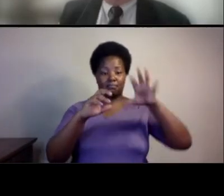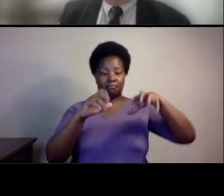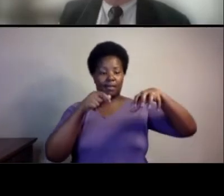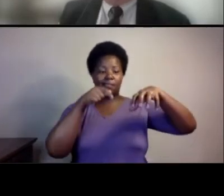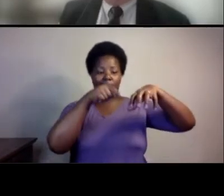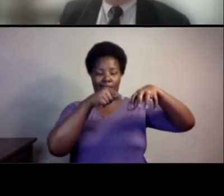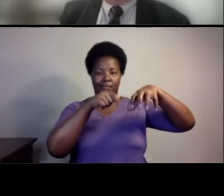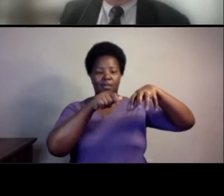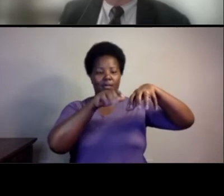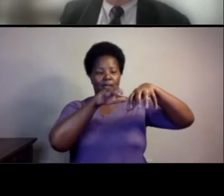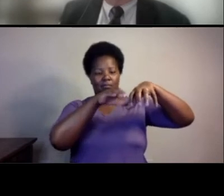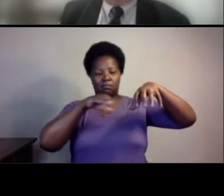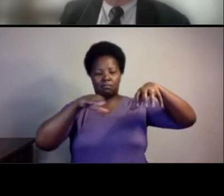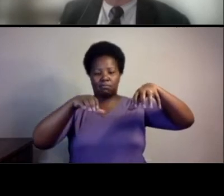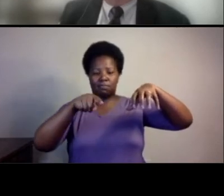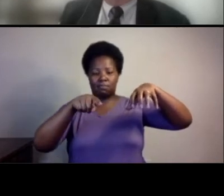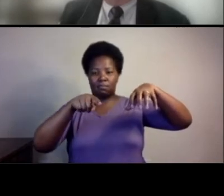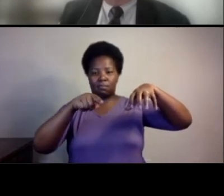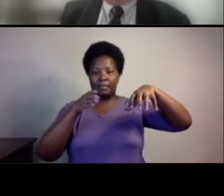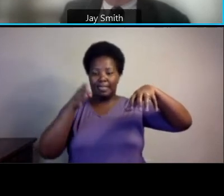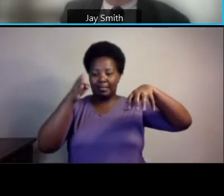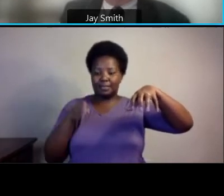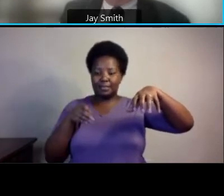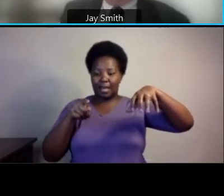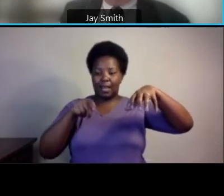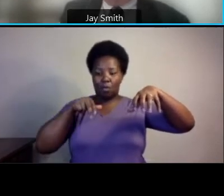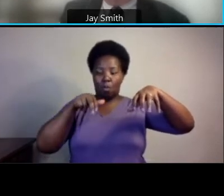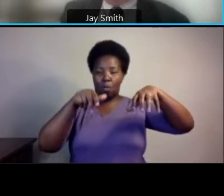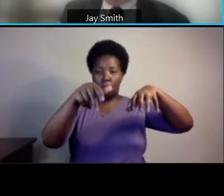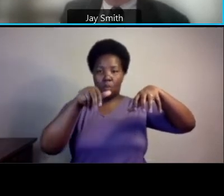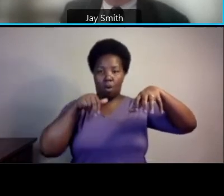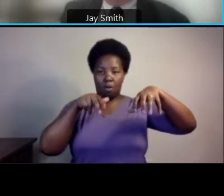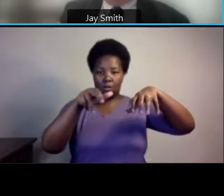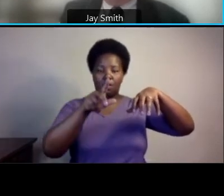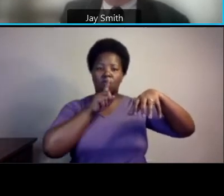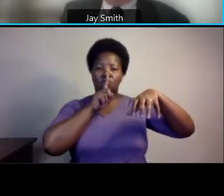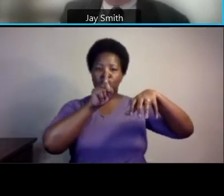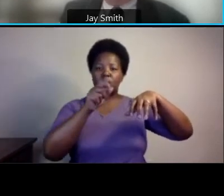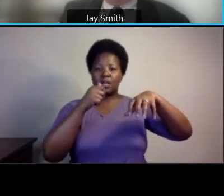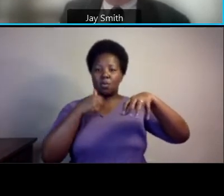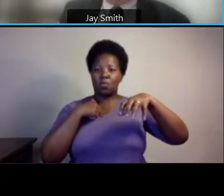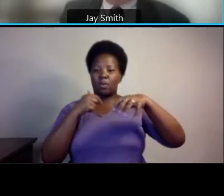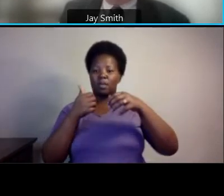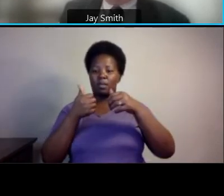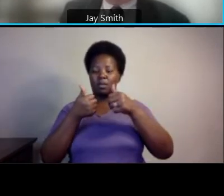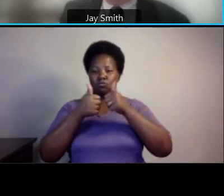so we tried to fit a little uh sort of eyebrow shaped island in there to provide a